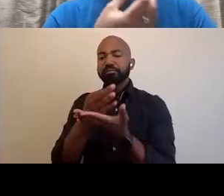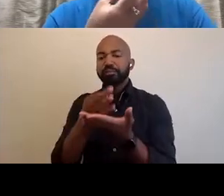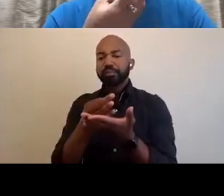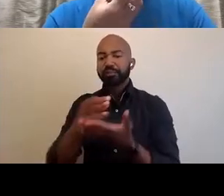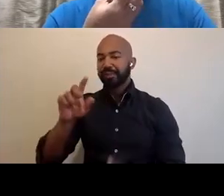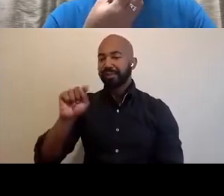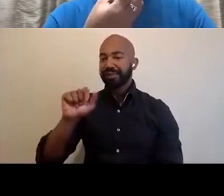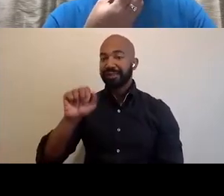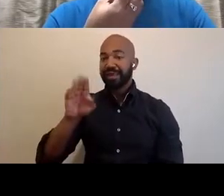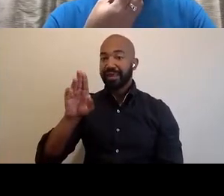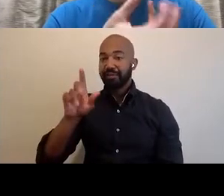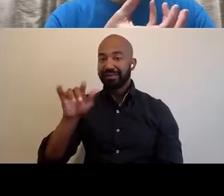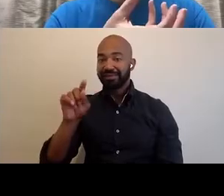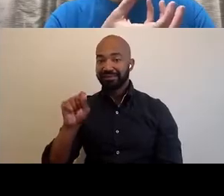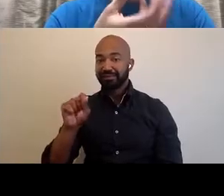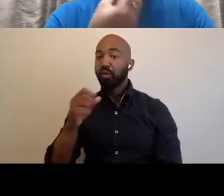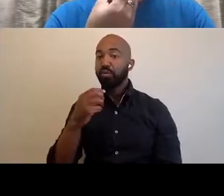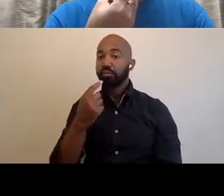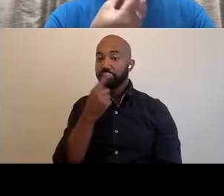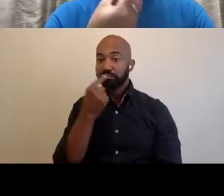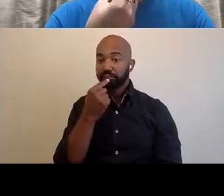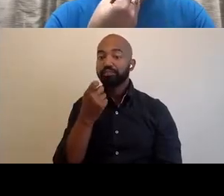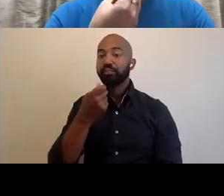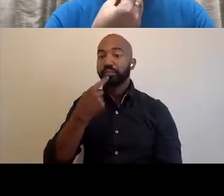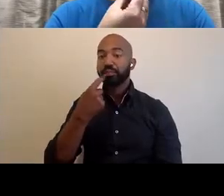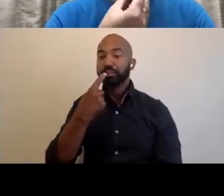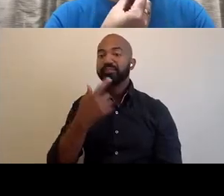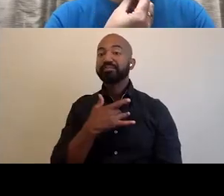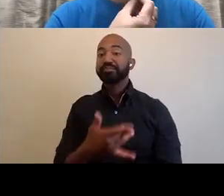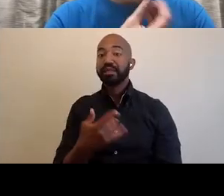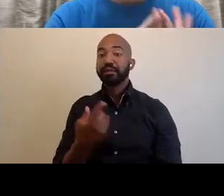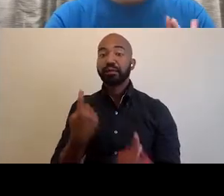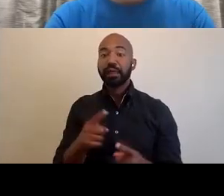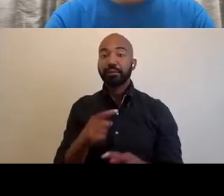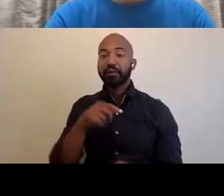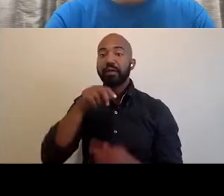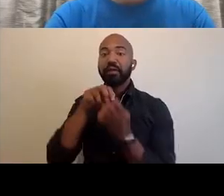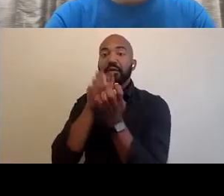I typically just have people put those under their tongue for up to 30 minutes.